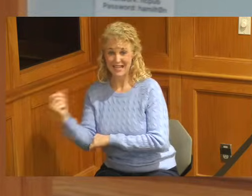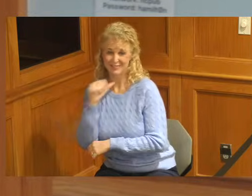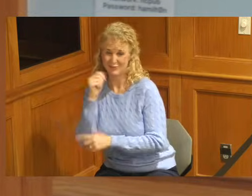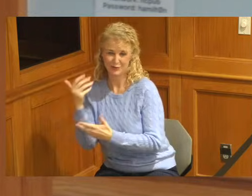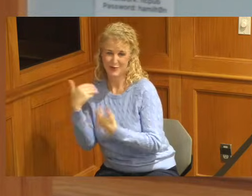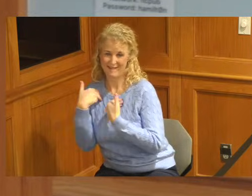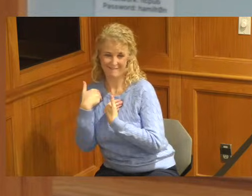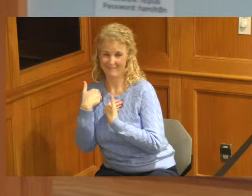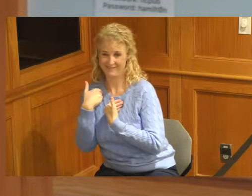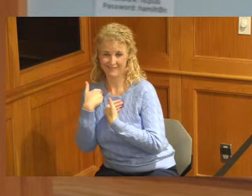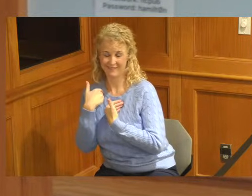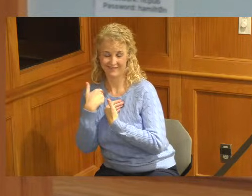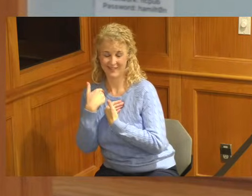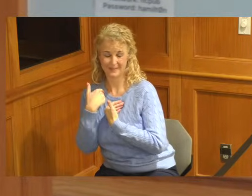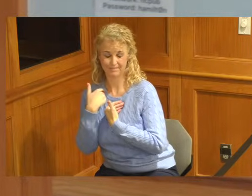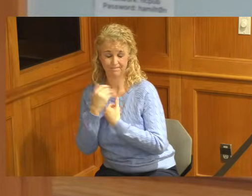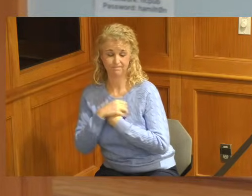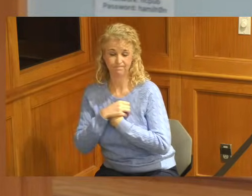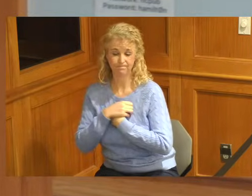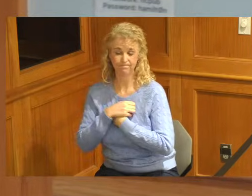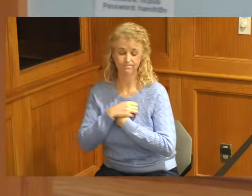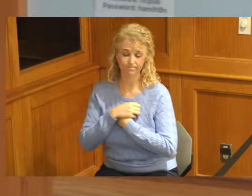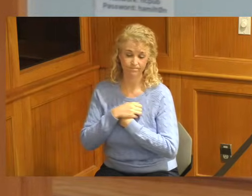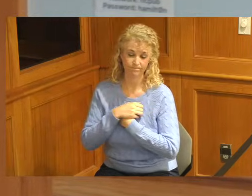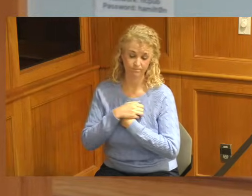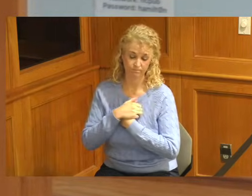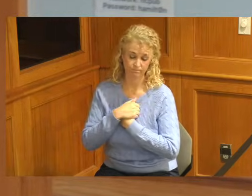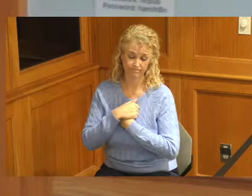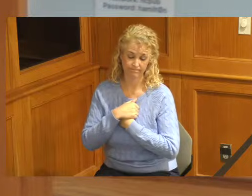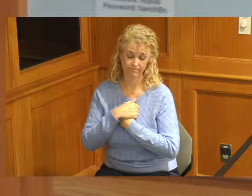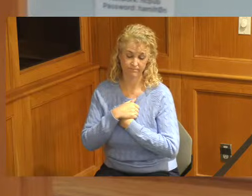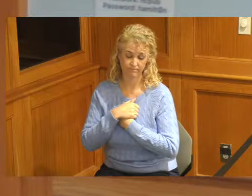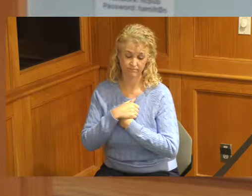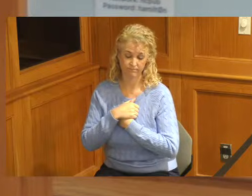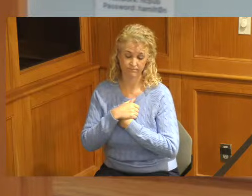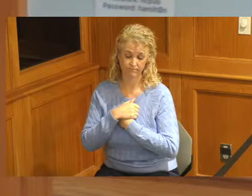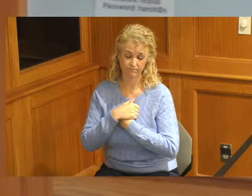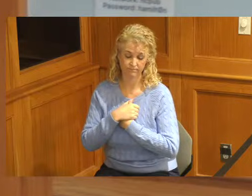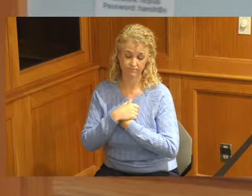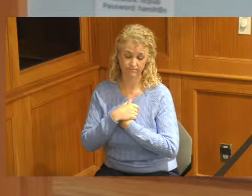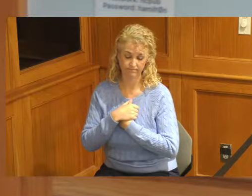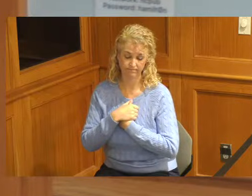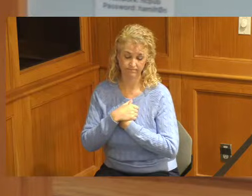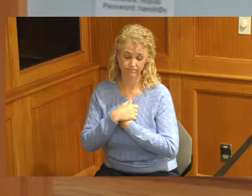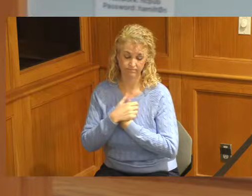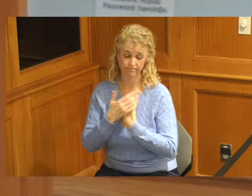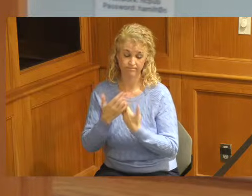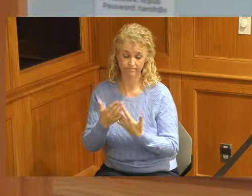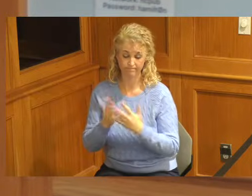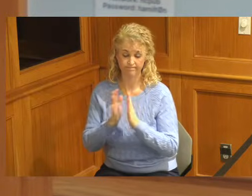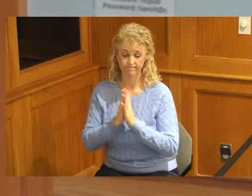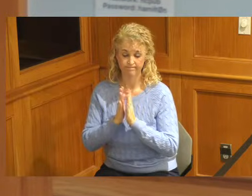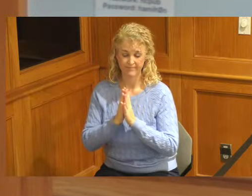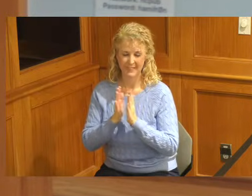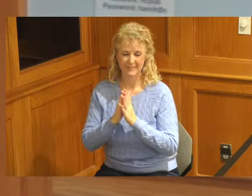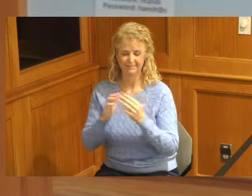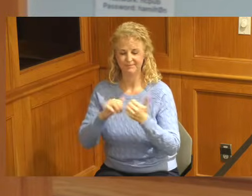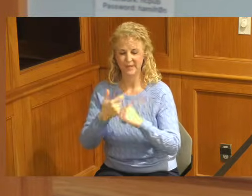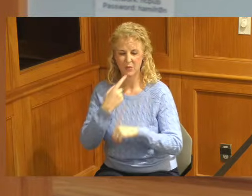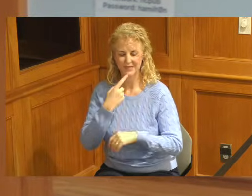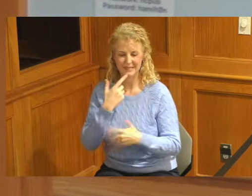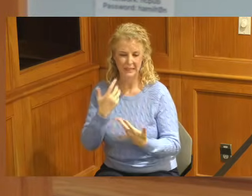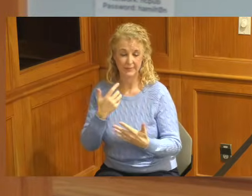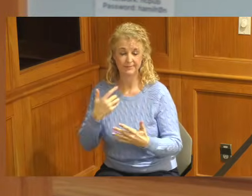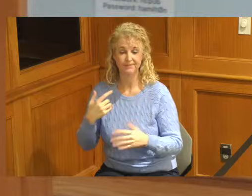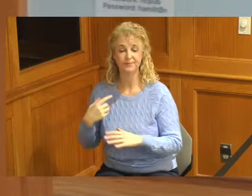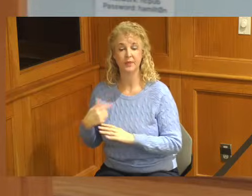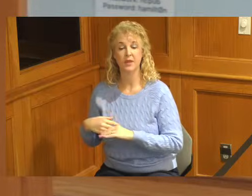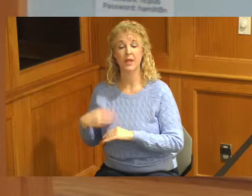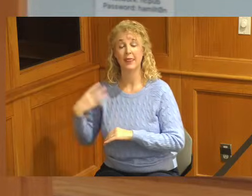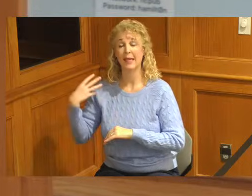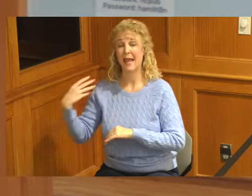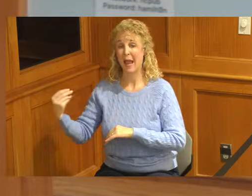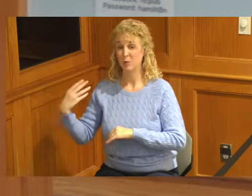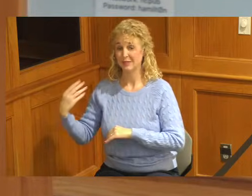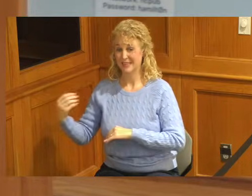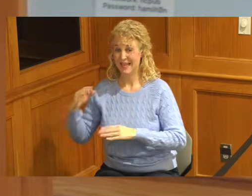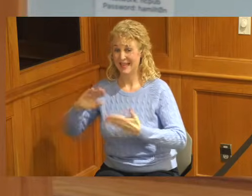then I think there is also a concern that and I think we've talked this a little bit before,